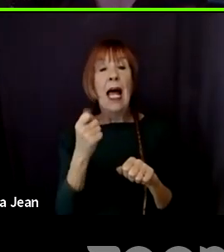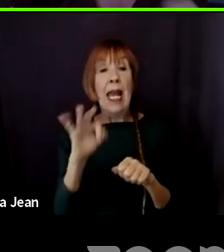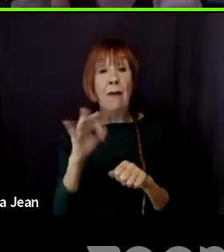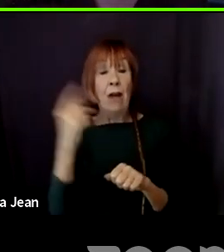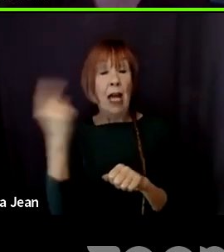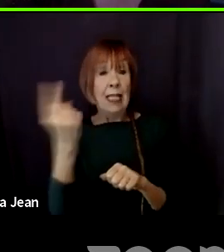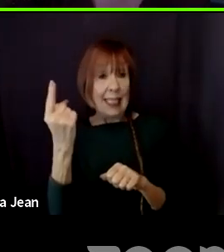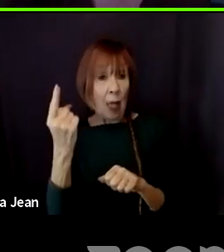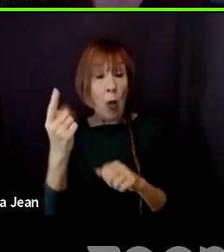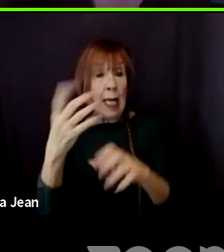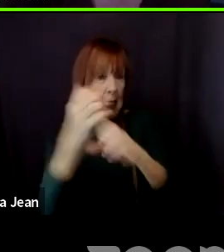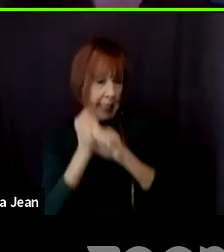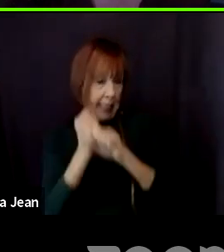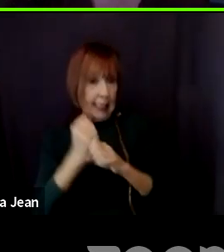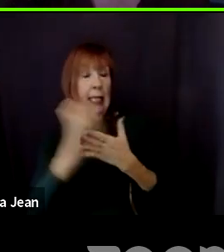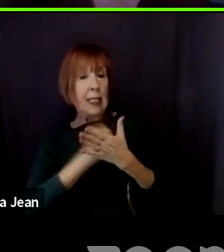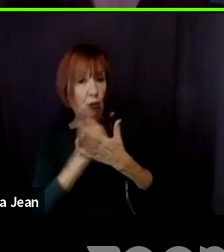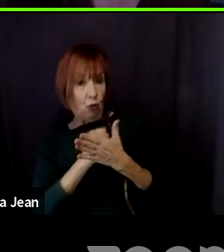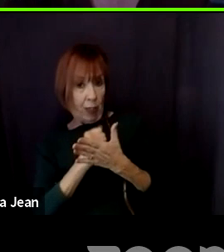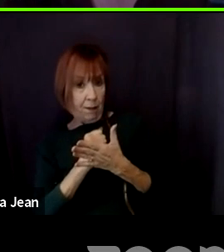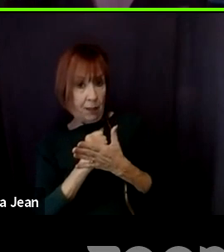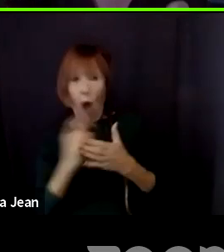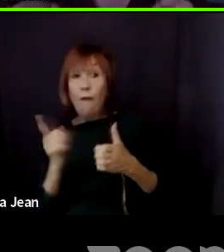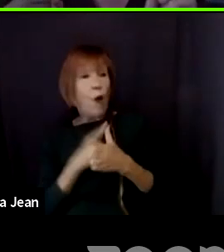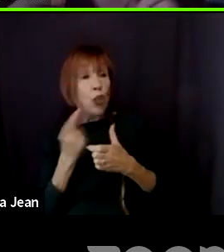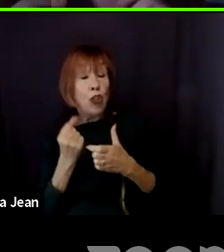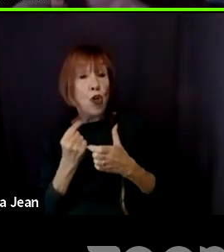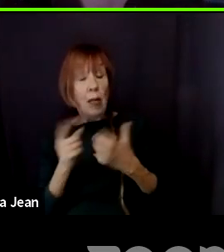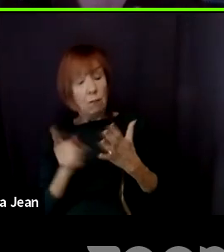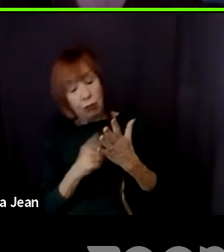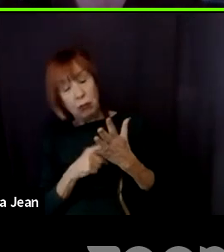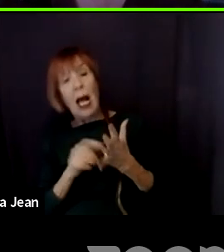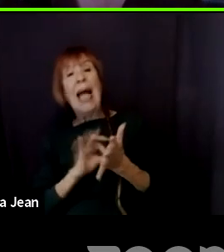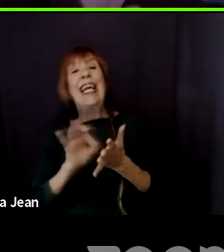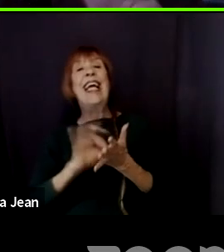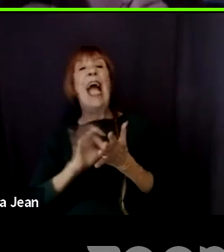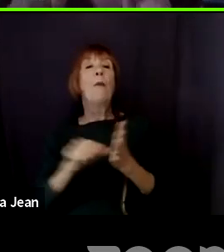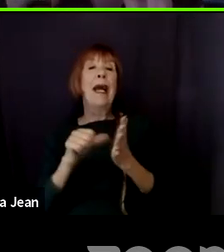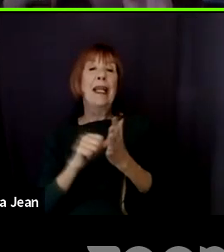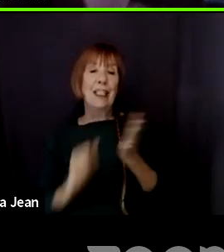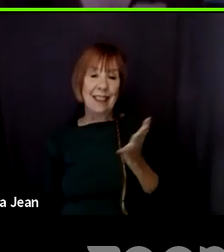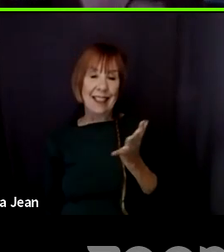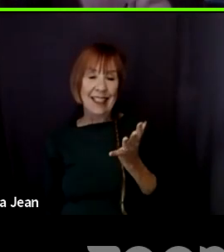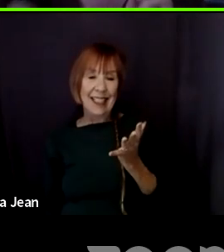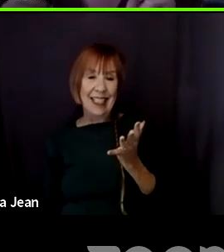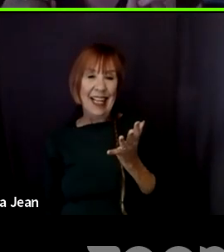They will always check how many pages it is, and if they come to the end and it's shorter than they think